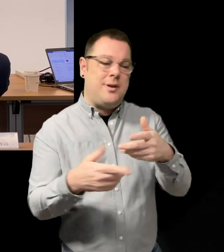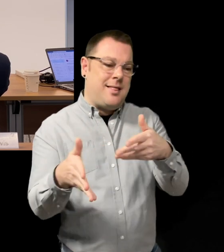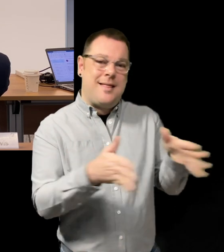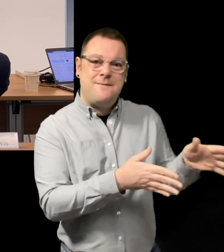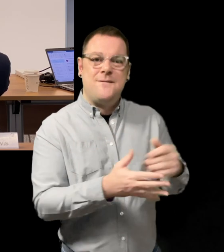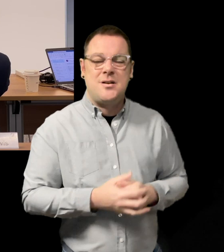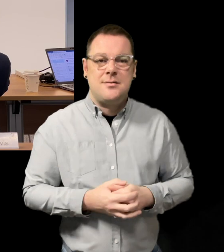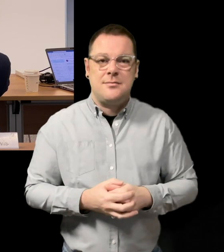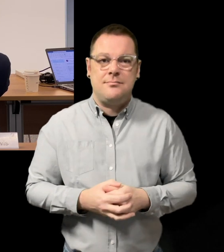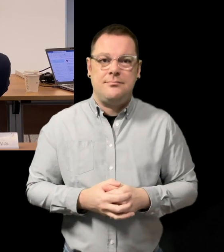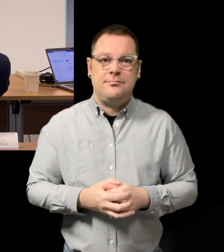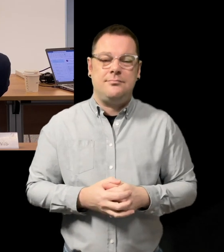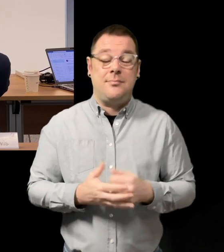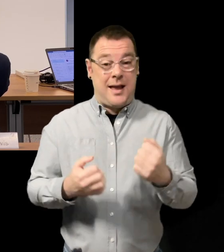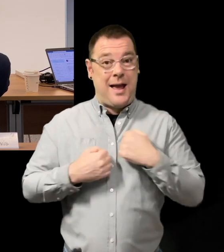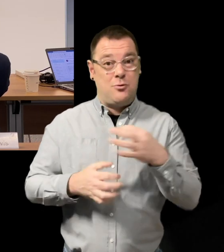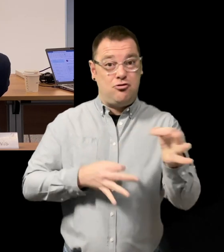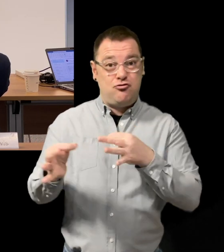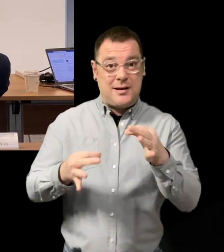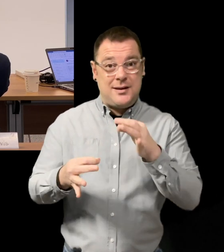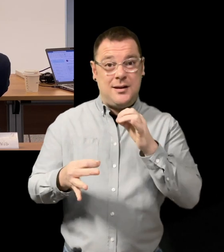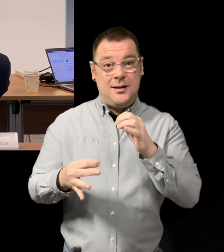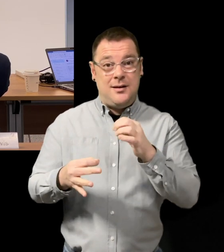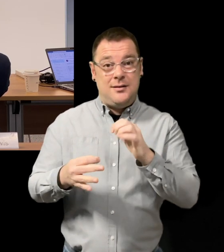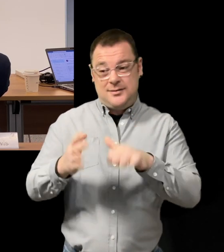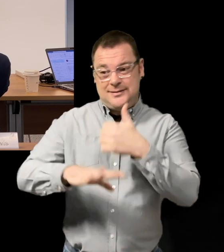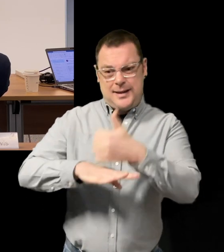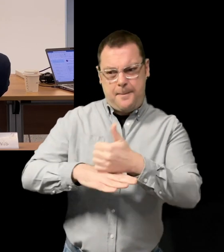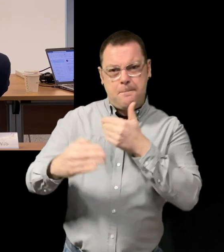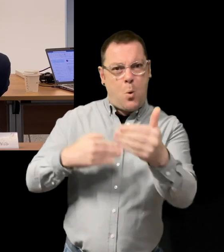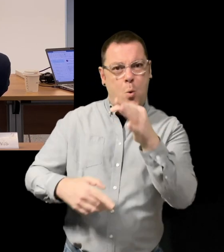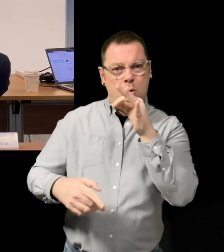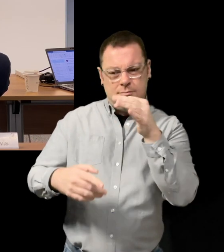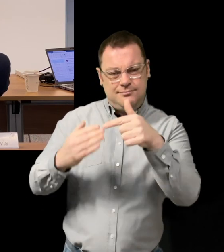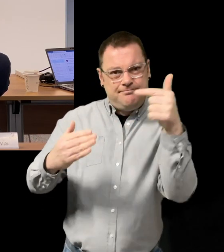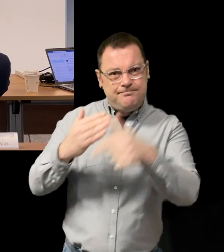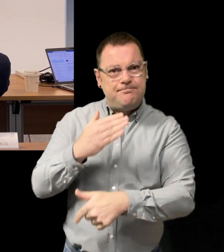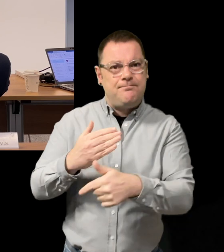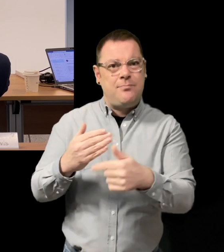Our organisation strategy sets this out in more depth, outlining our guiding principles,